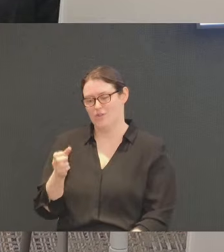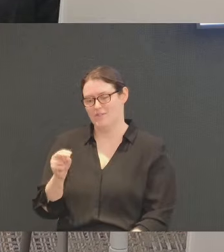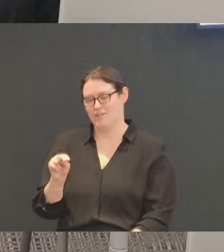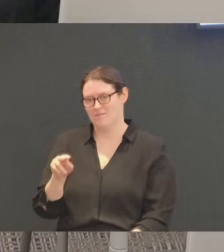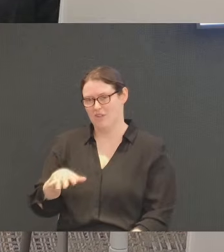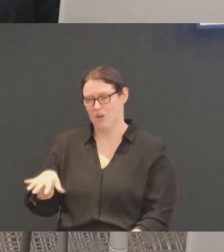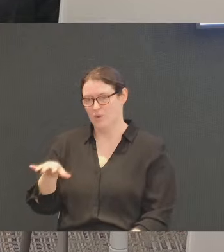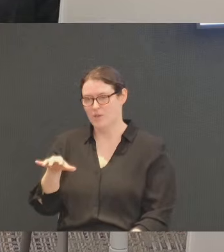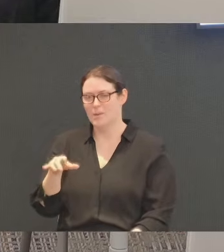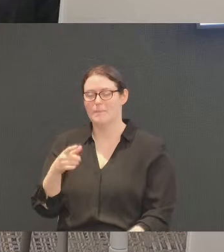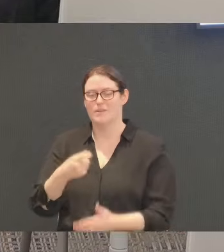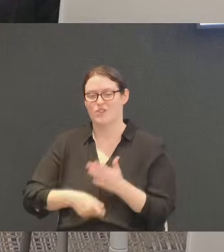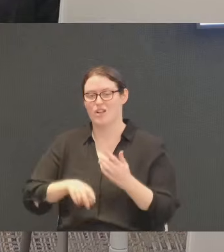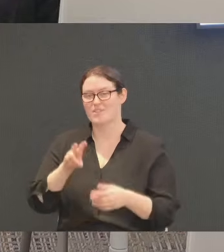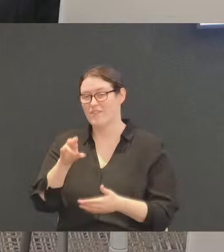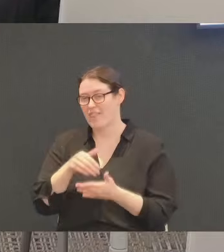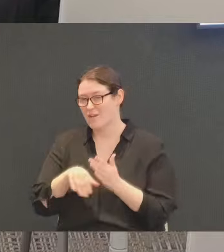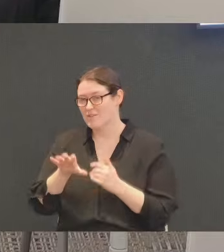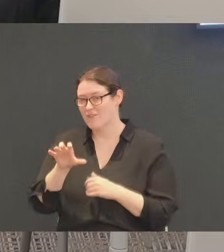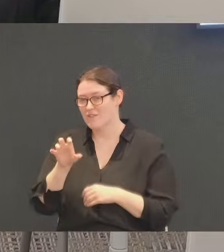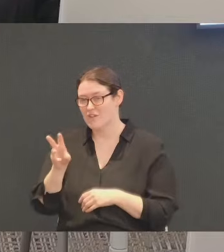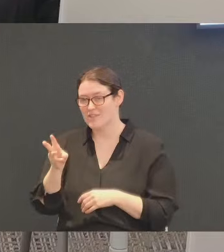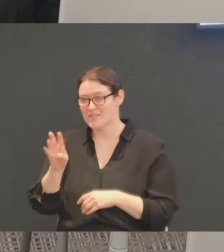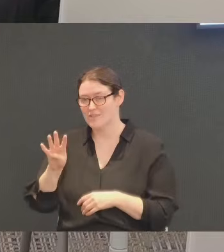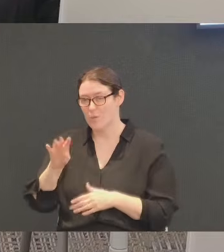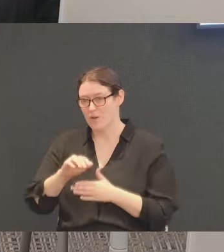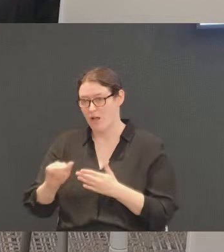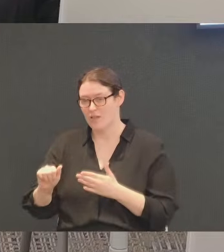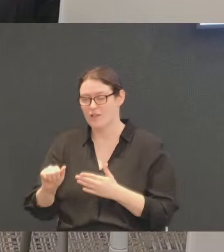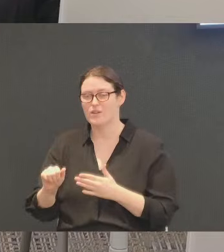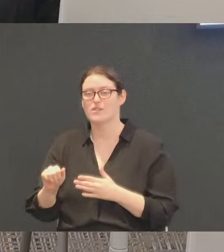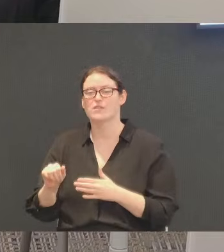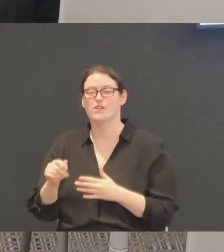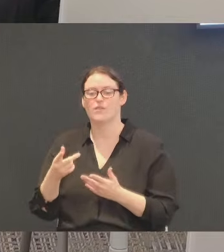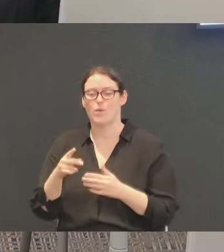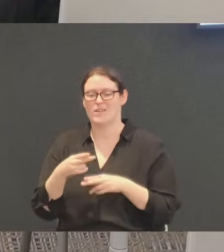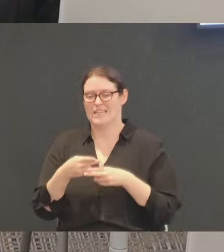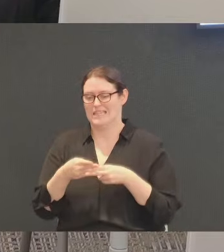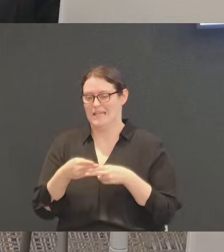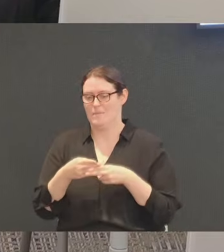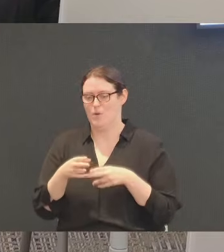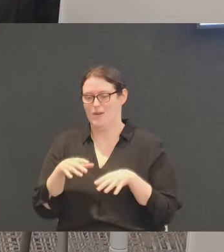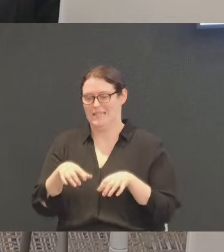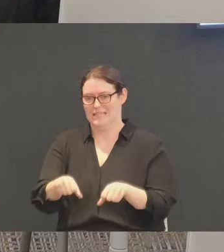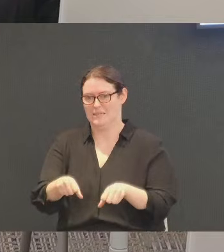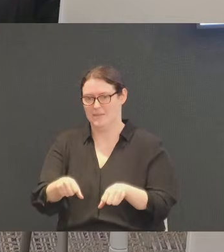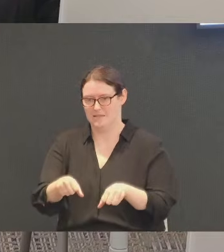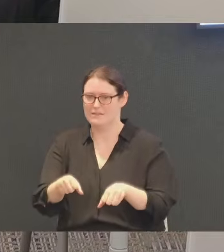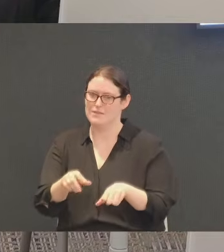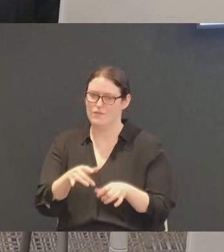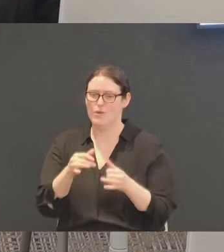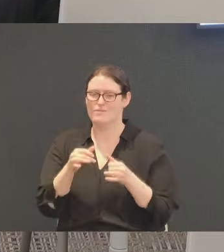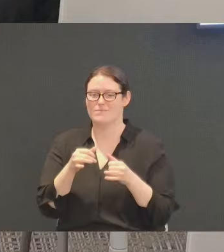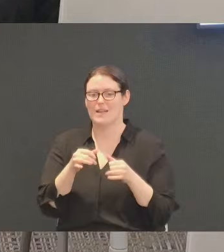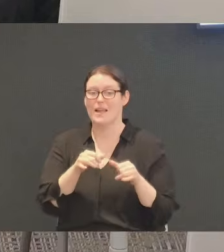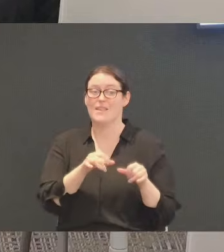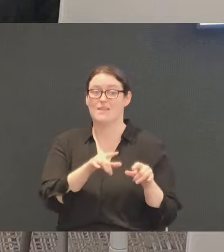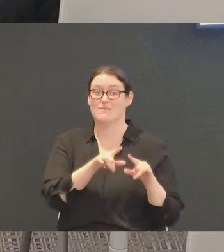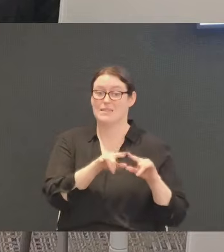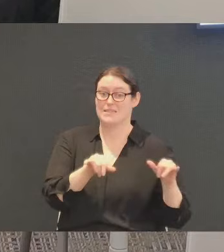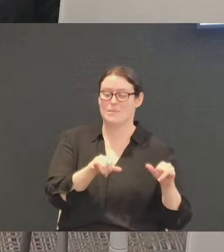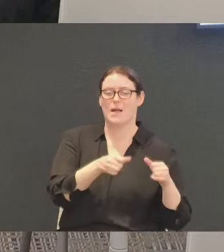the cost is $7,564 for a temporary easement and a standard highway easement and this is also out of